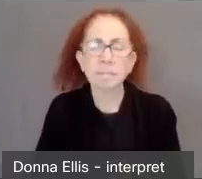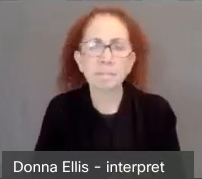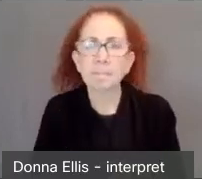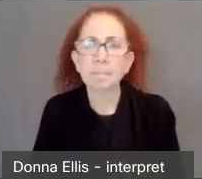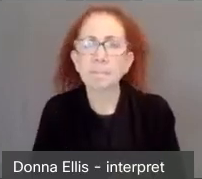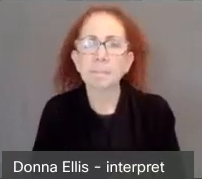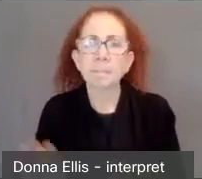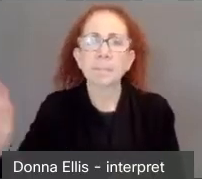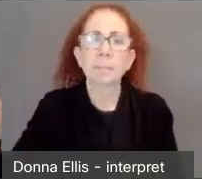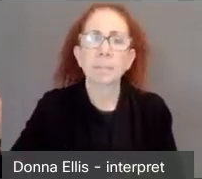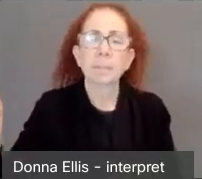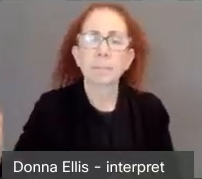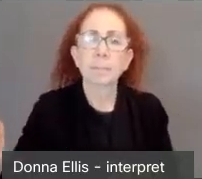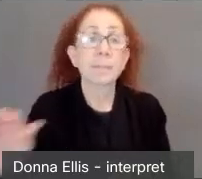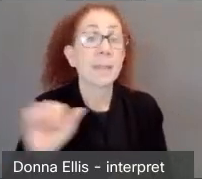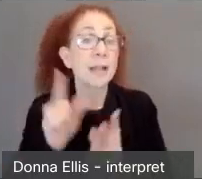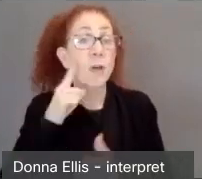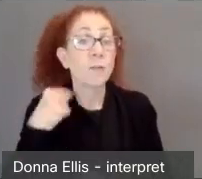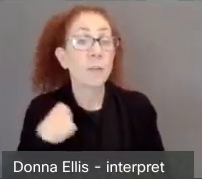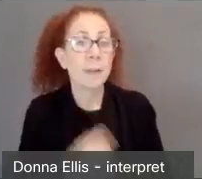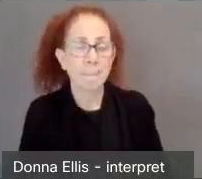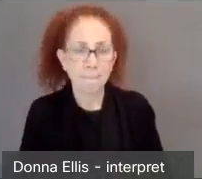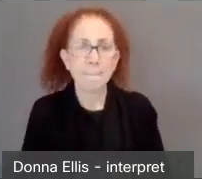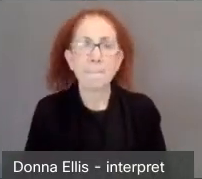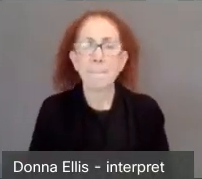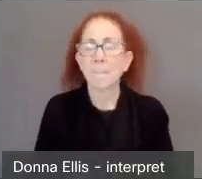[Reporter] Well, that's it for me. [Commissioner Arkoosh] Thank you.